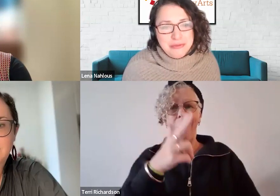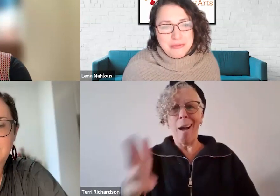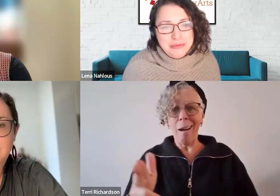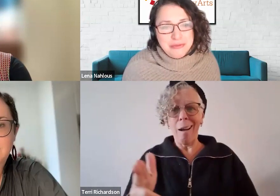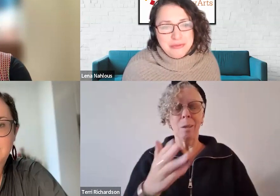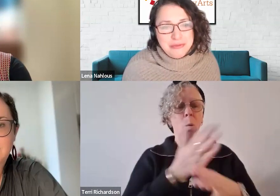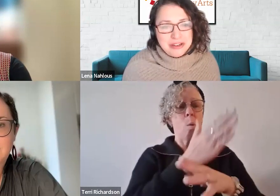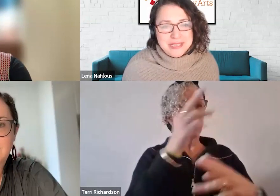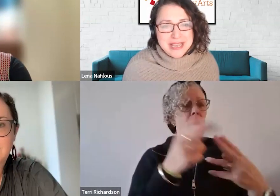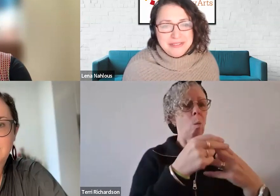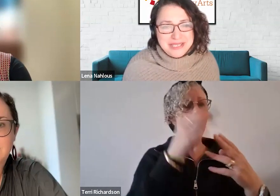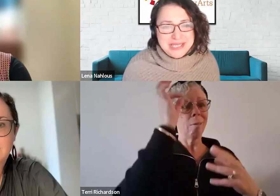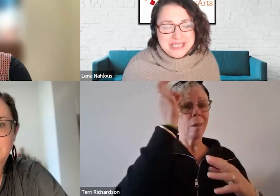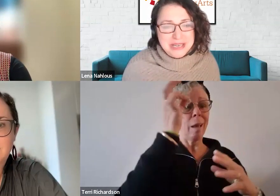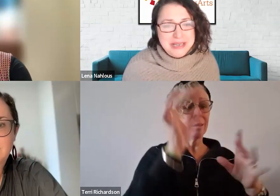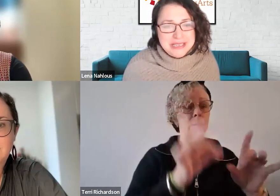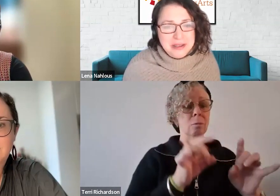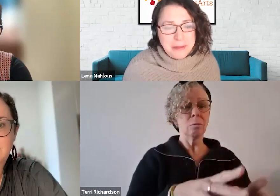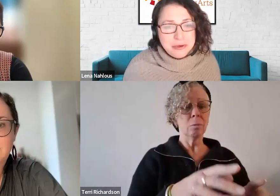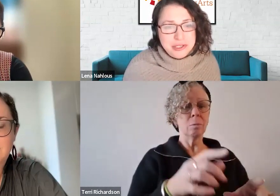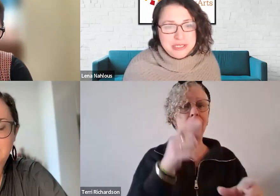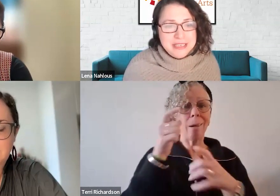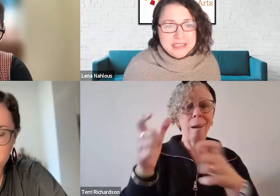the Australia Council on this governance series and that we're producing it,